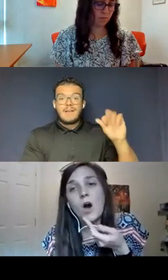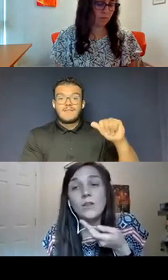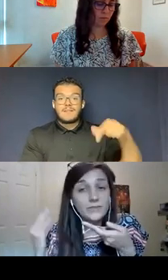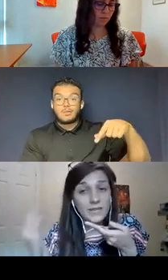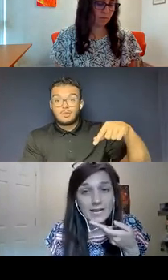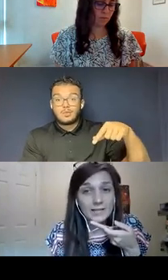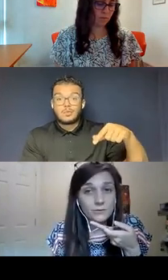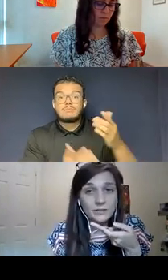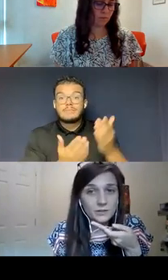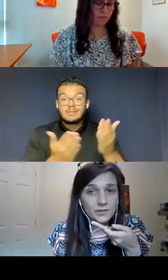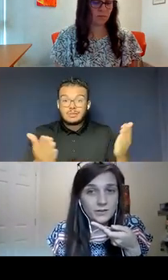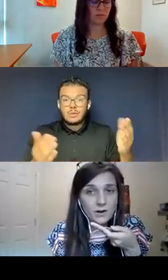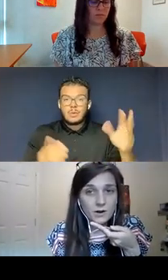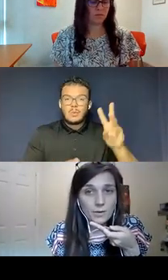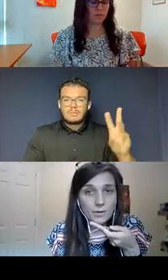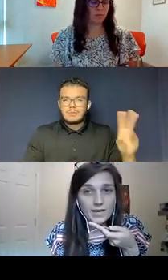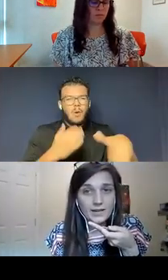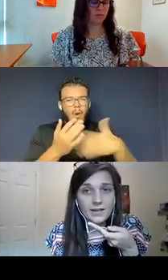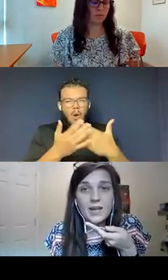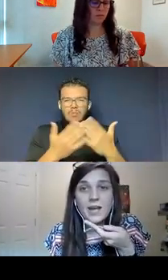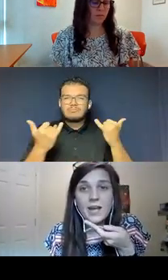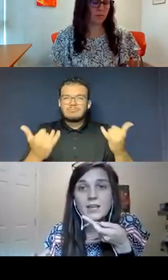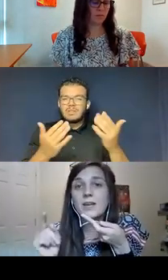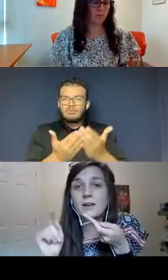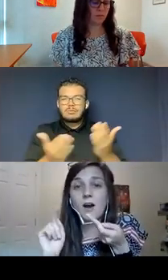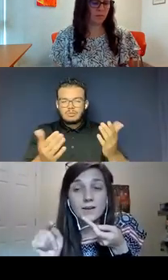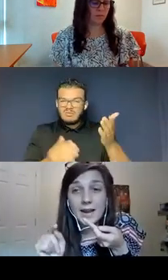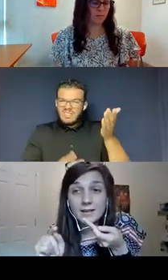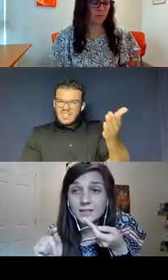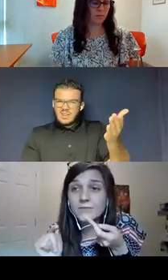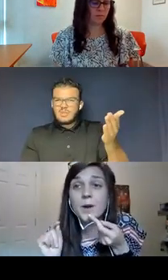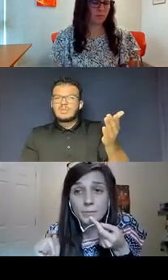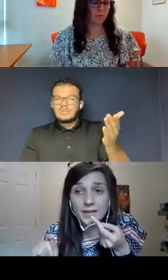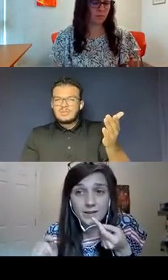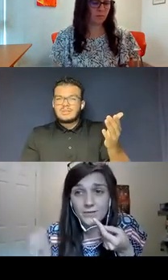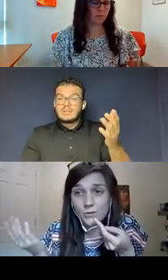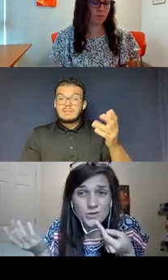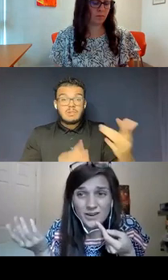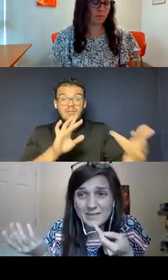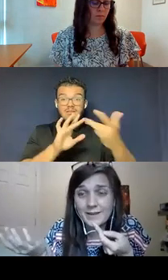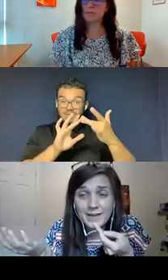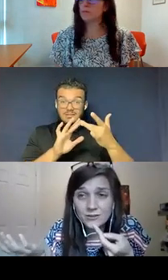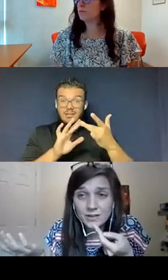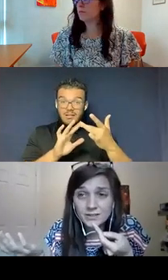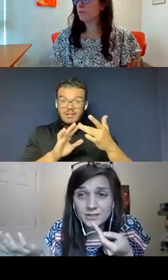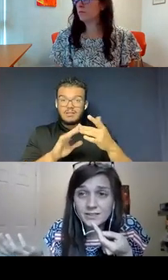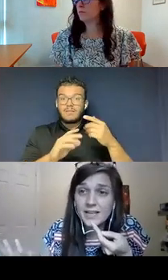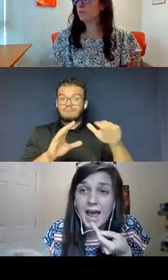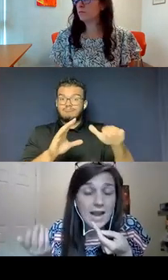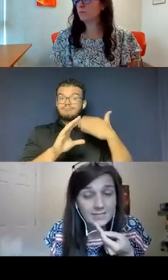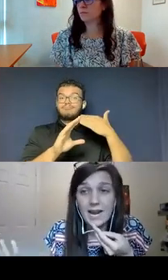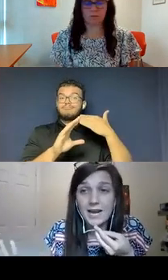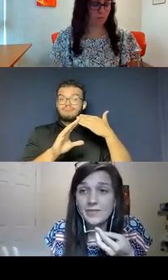All of today's resources are on our website. You can contact us from our website if you lose our email addresses any time.